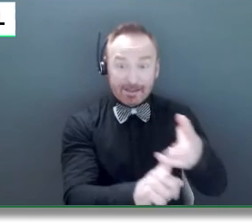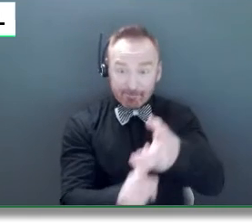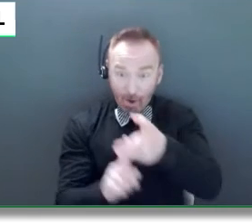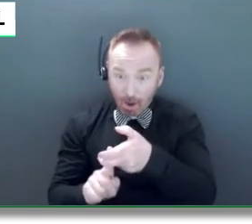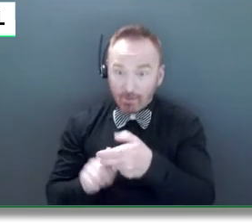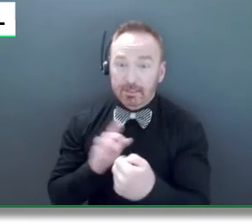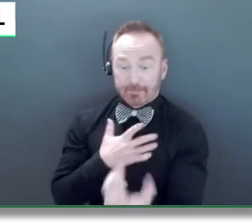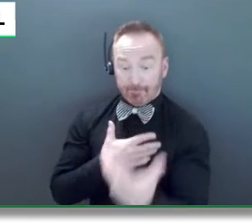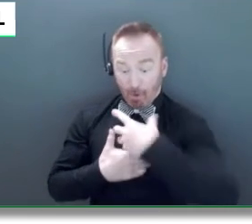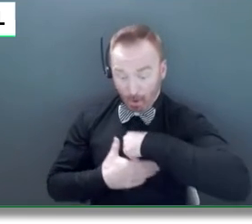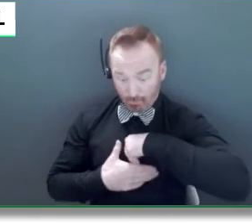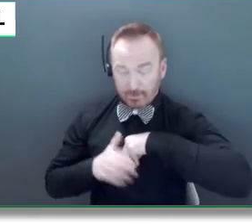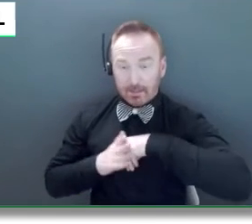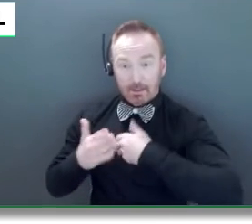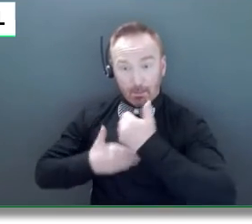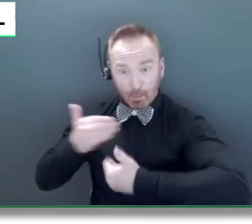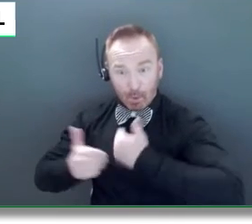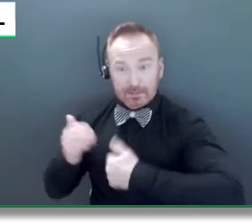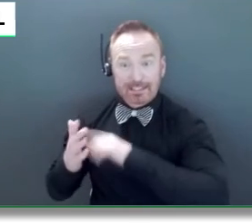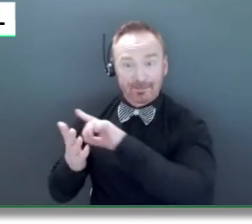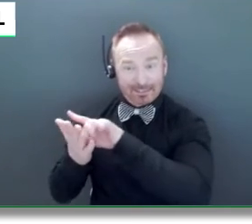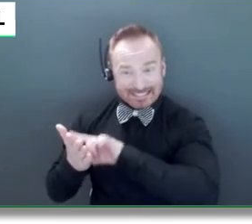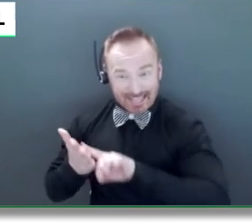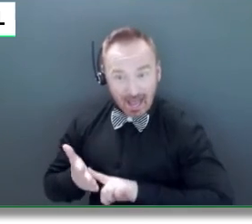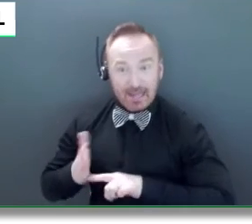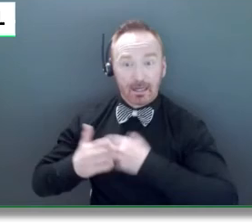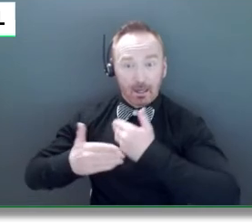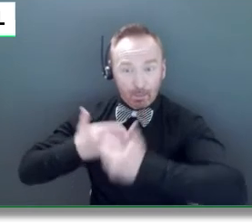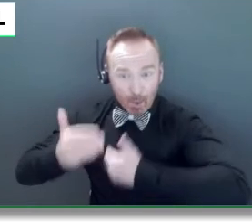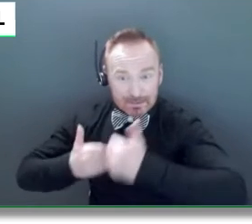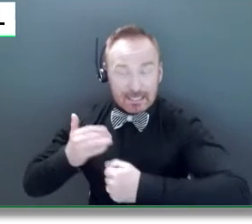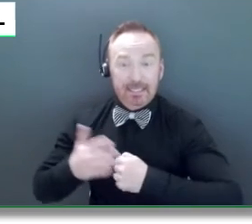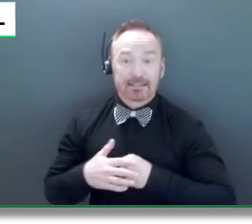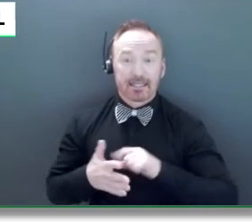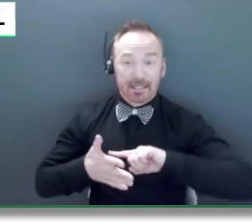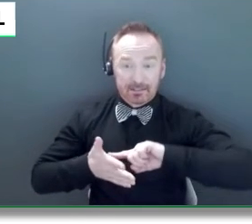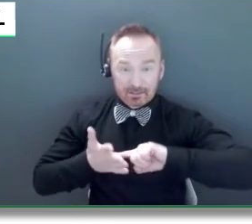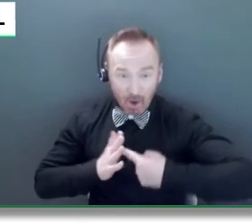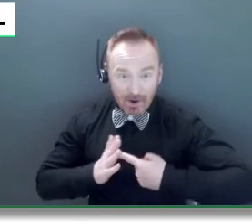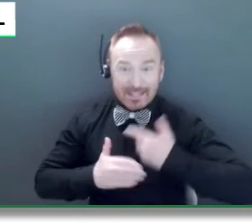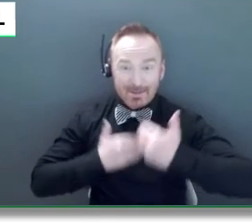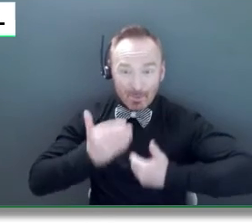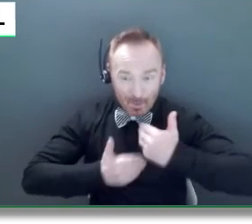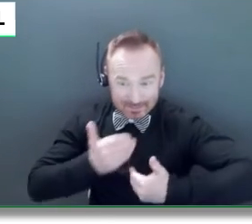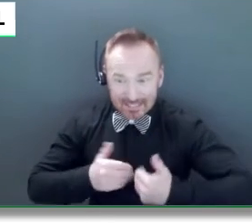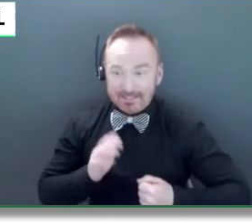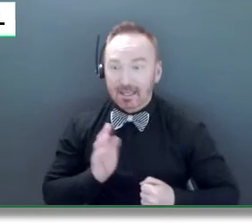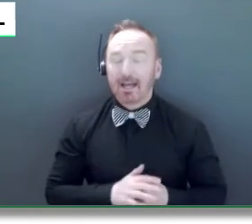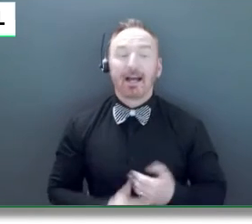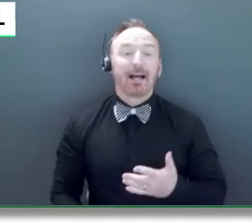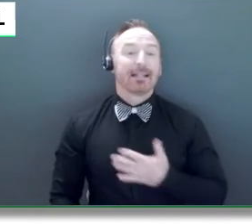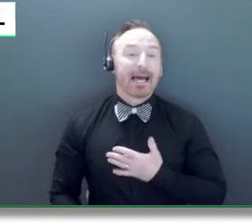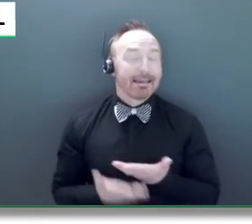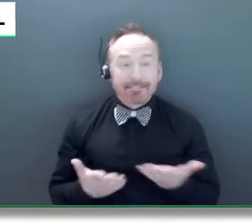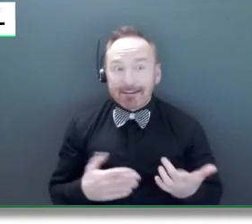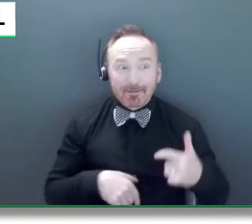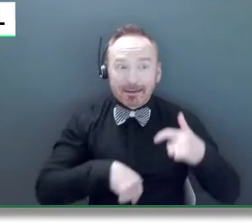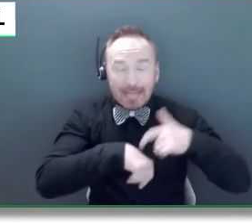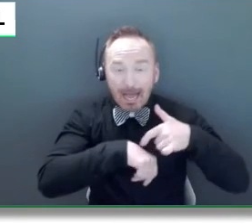and stuff is really goes a long way. Um oh my gosh you guys again we're like running out of time I feel like these are conversations that could just we